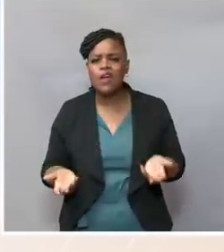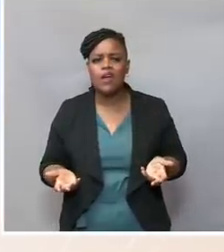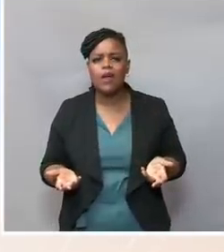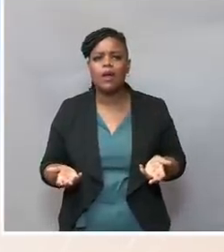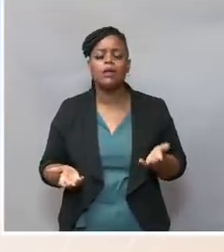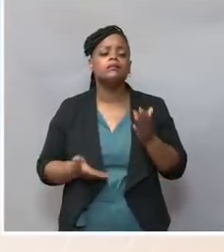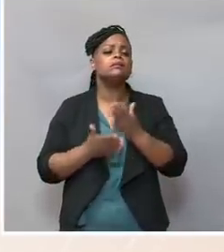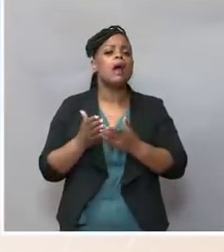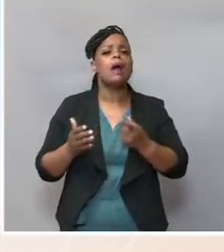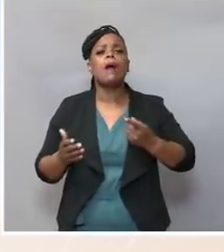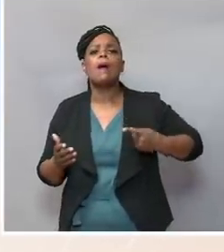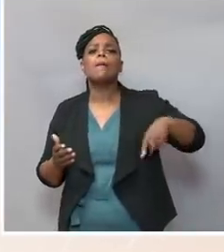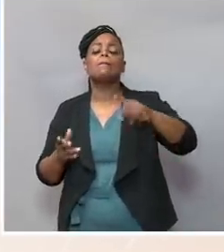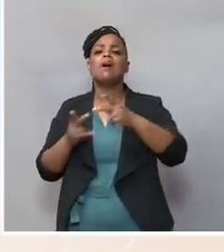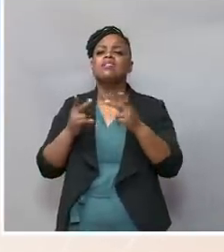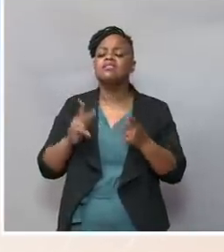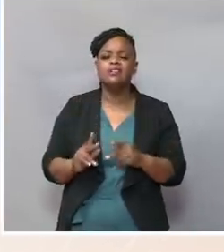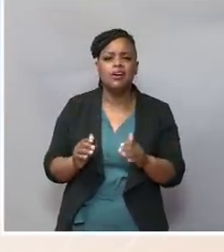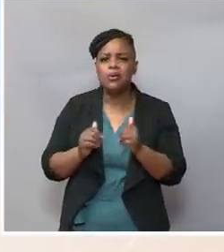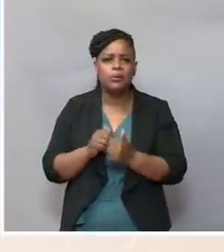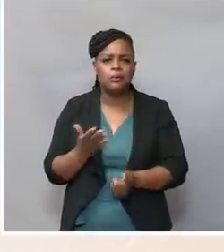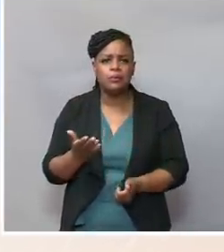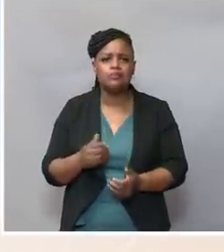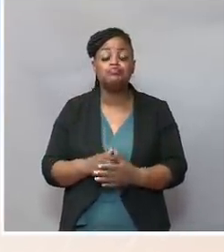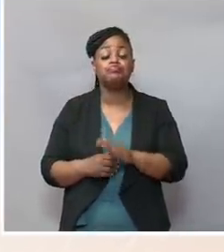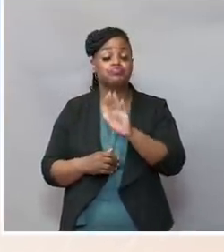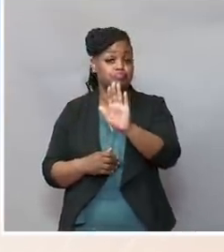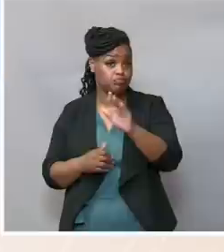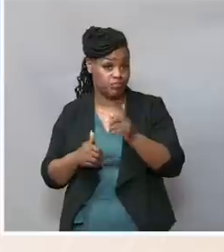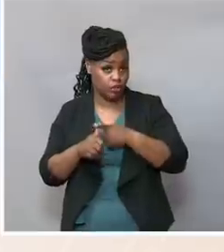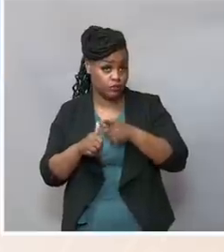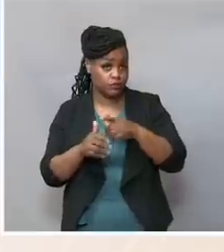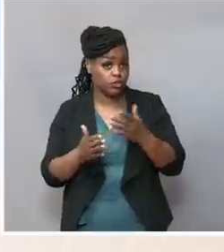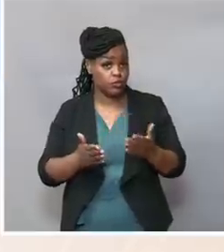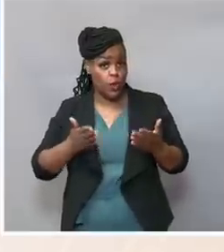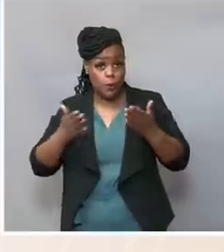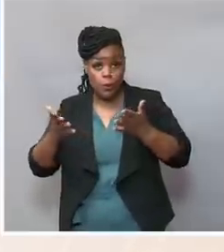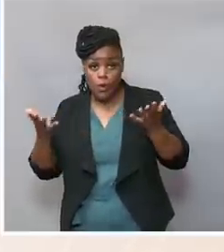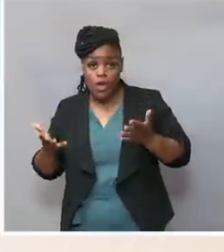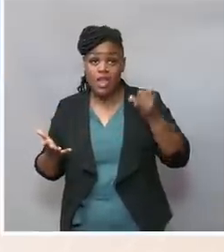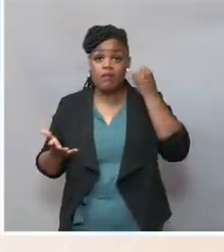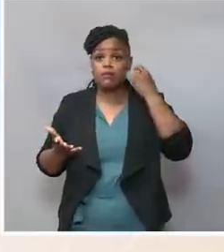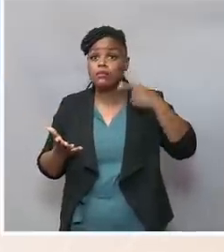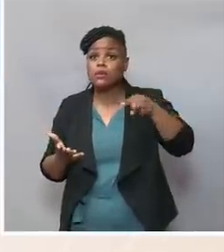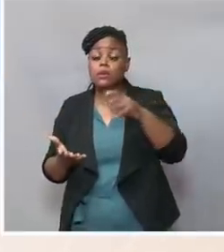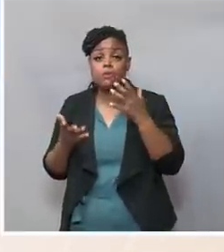Dr. Lowe: Well, the first stop, I recommend someone that's interested in the work of the network to freedom